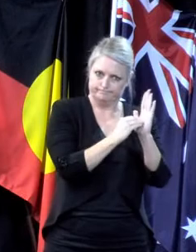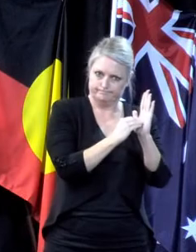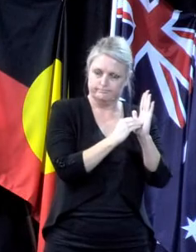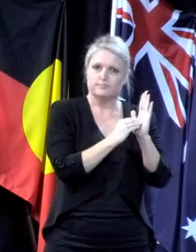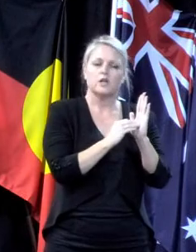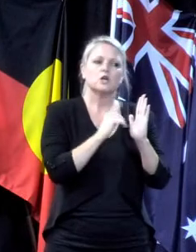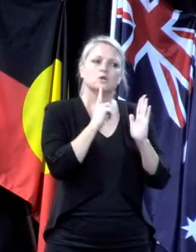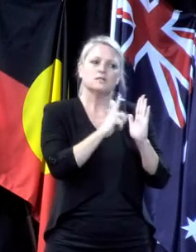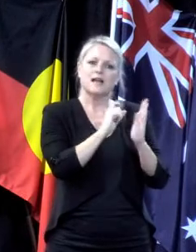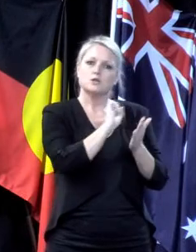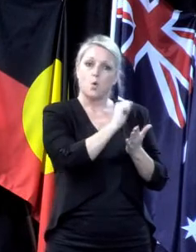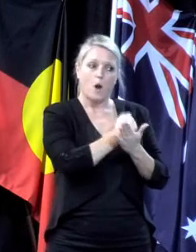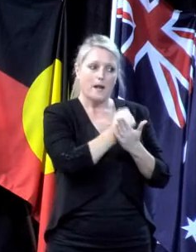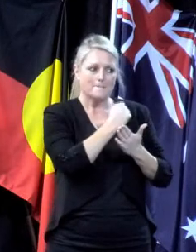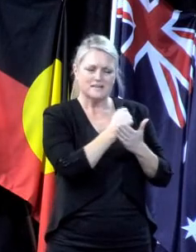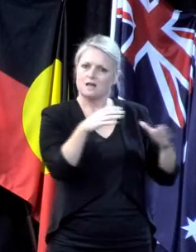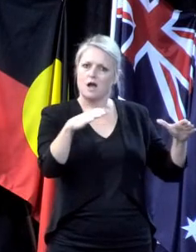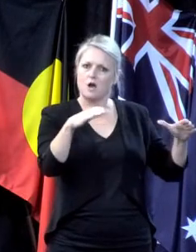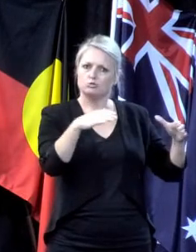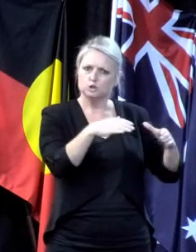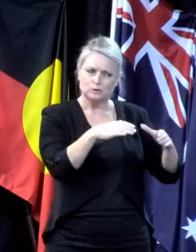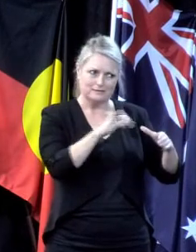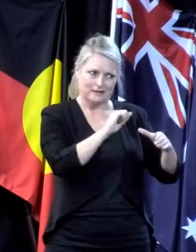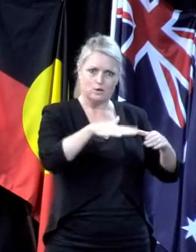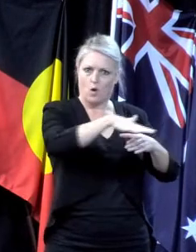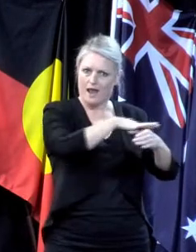and that that creates its own challenges. Can you just explain that for us, please?